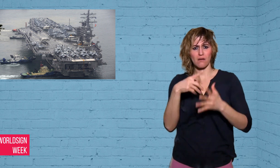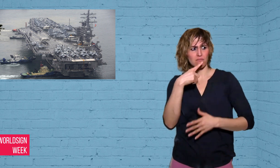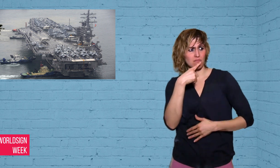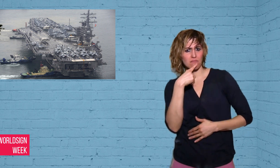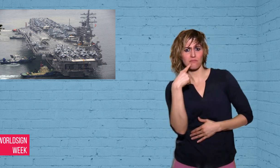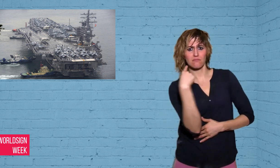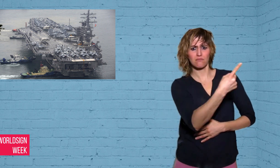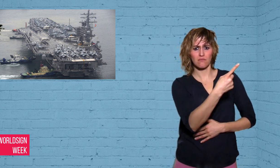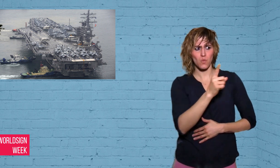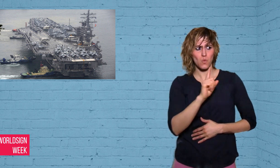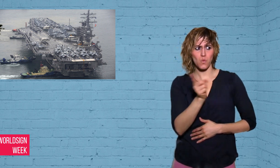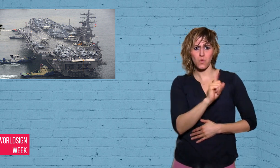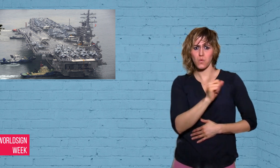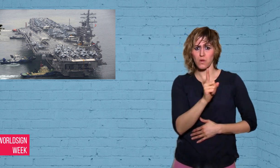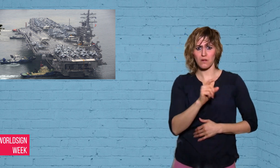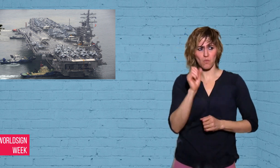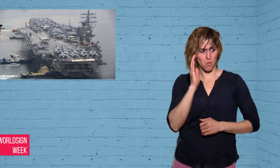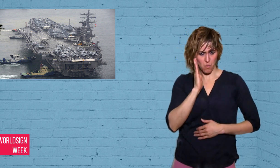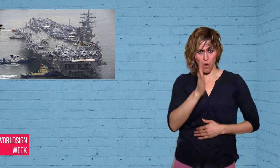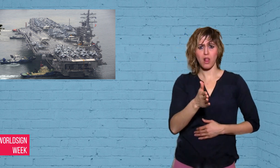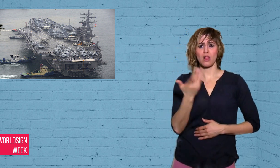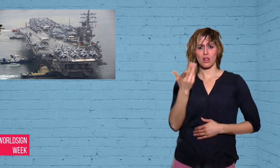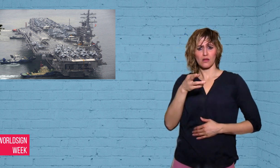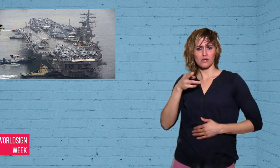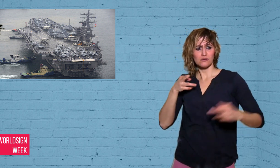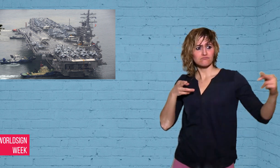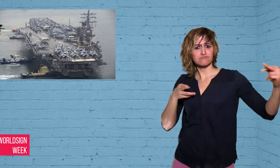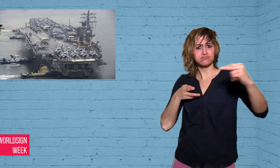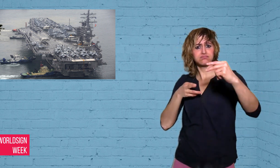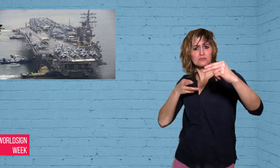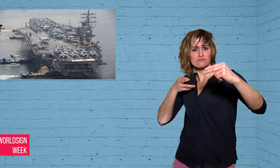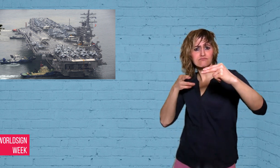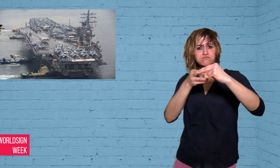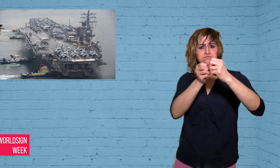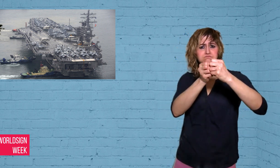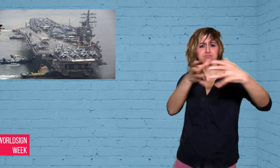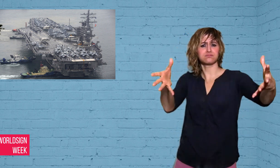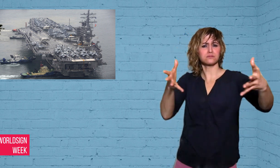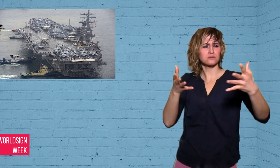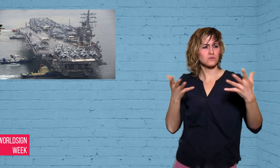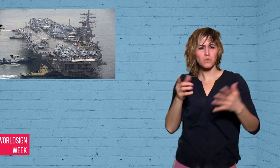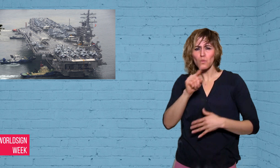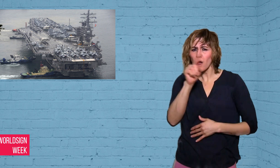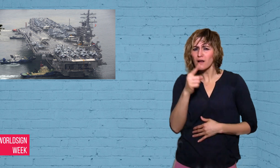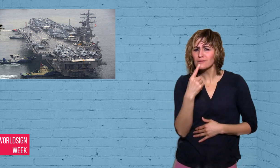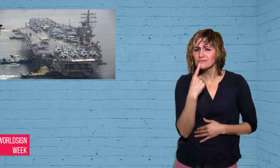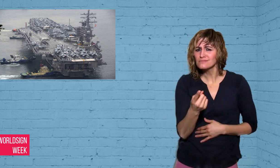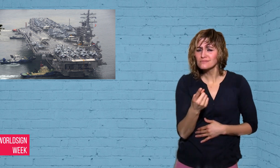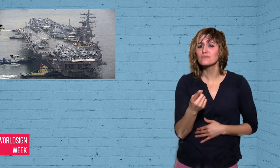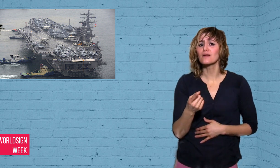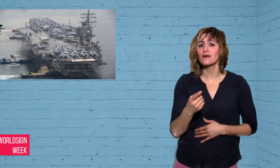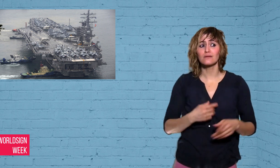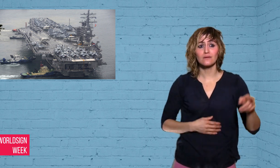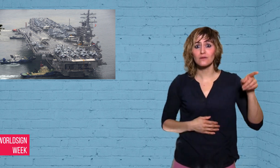It was a response to North Korean dictator